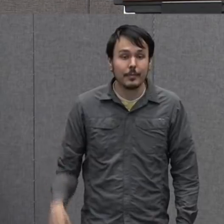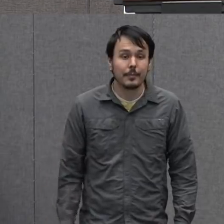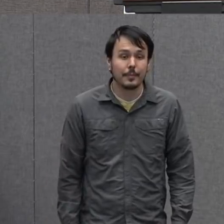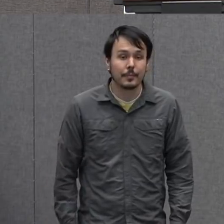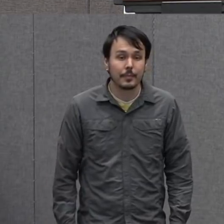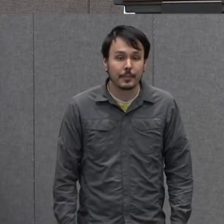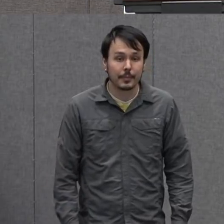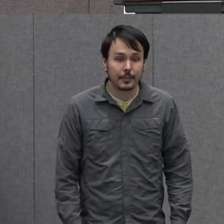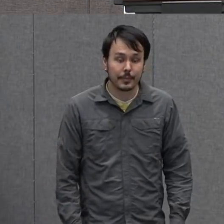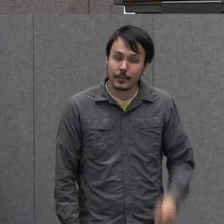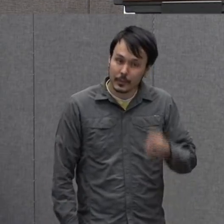that will remind us,